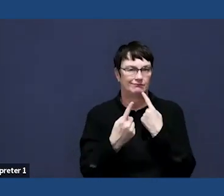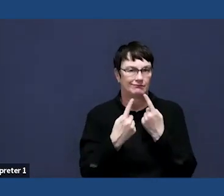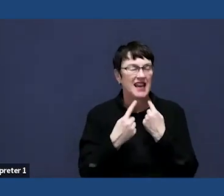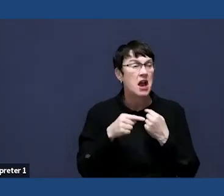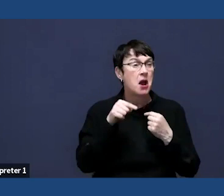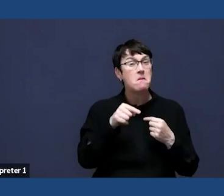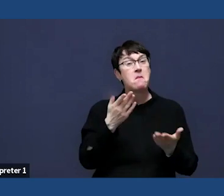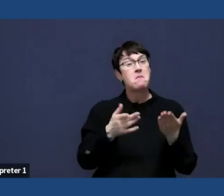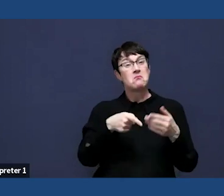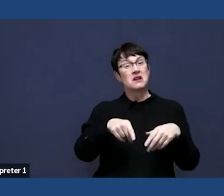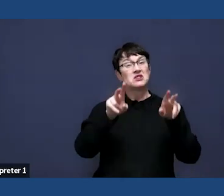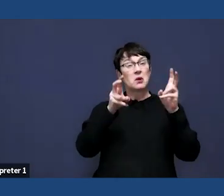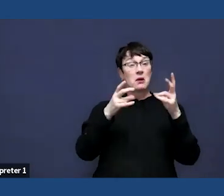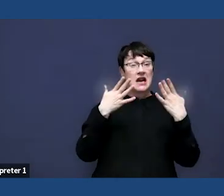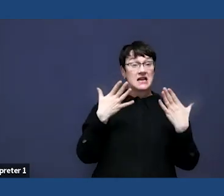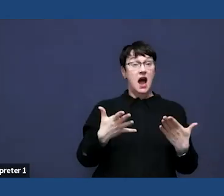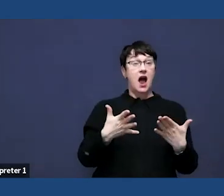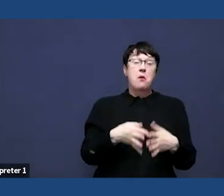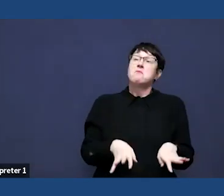So I would like to add, how do you follow that?